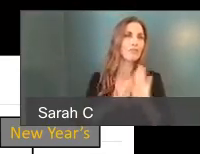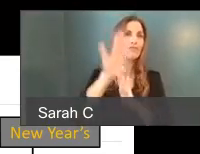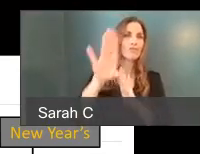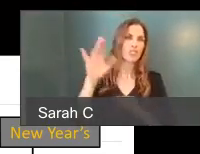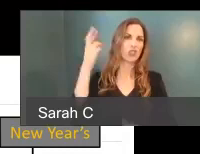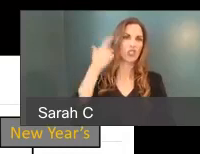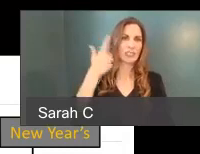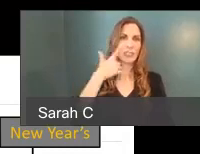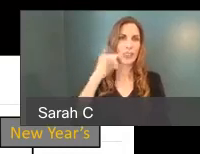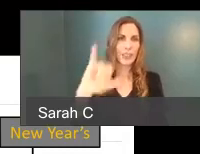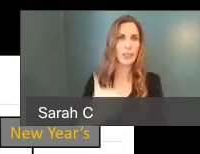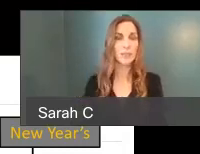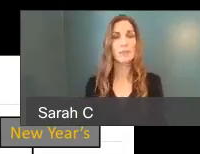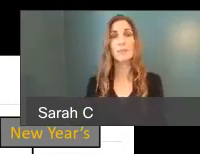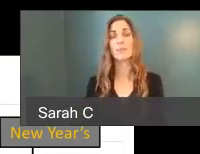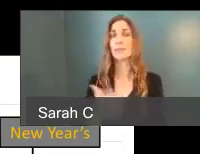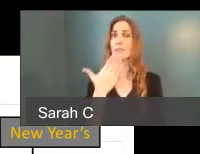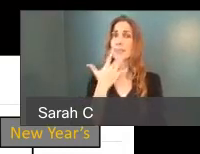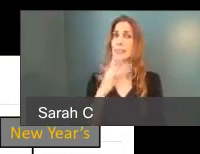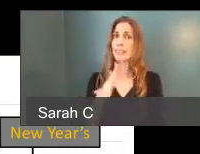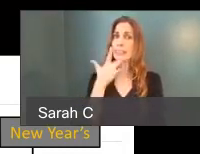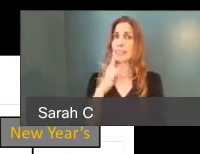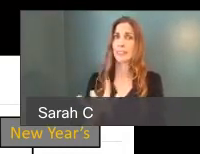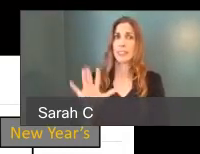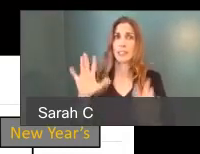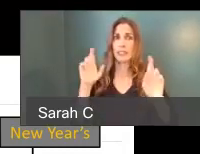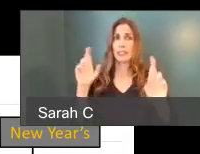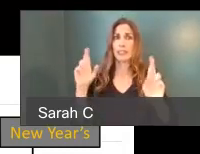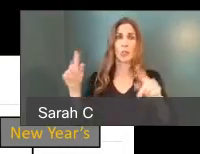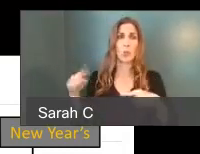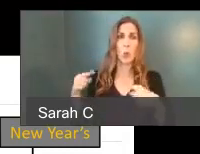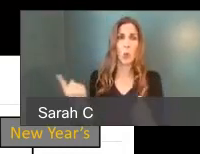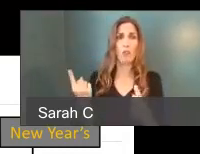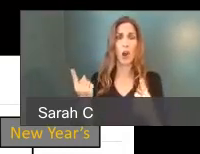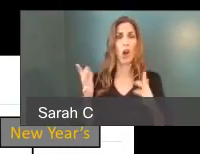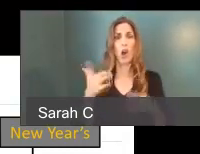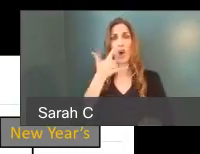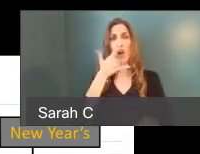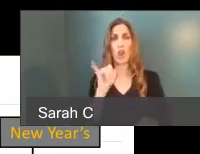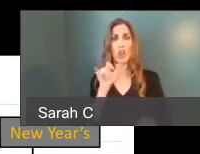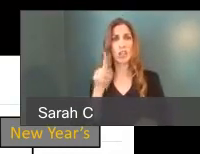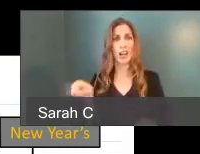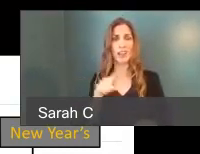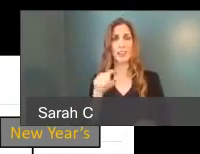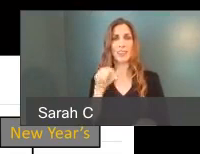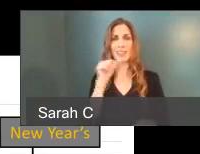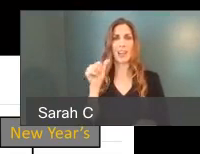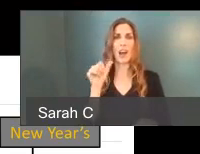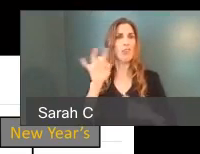Thankfully, at least so far, this does not look like it's going to be what we had after Thanksgiving,